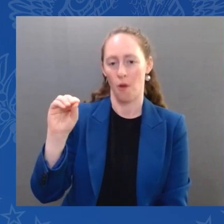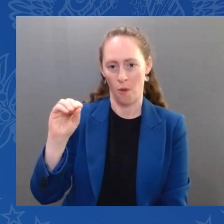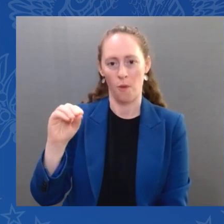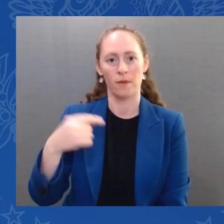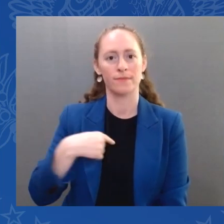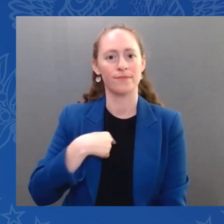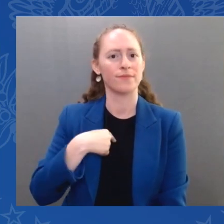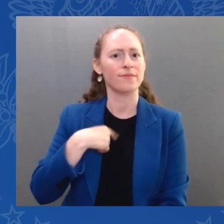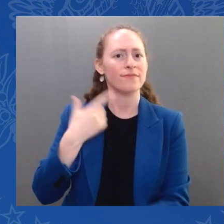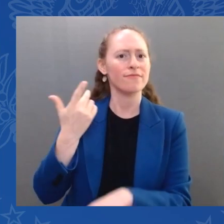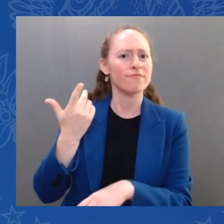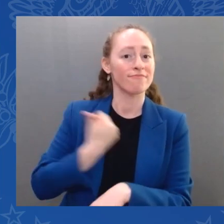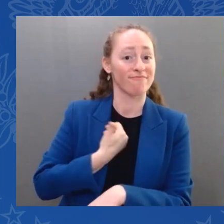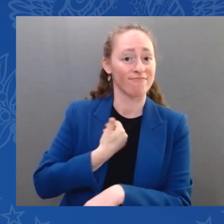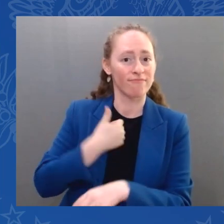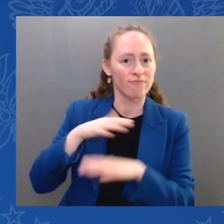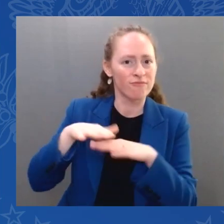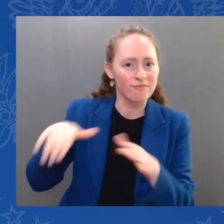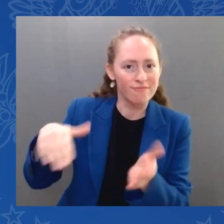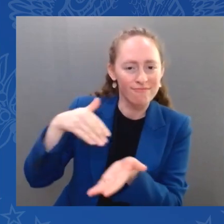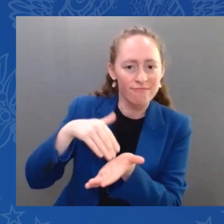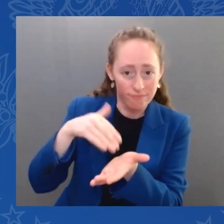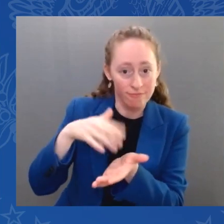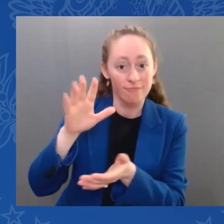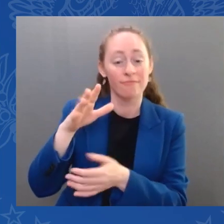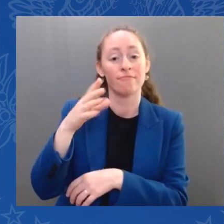and celebrate the first major gun legislation in 30 years.